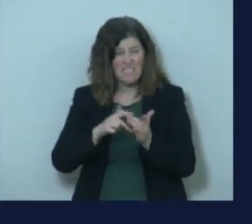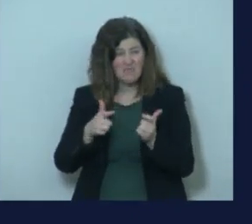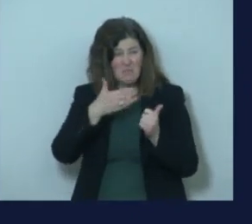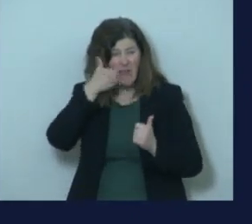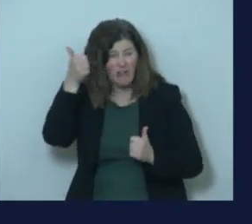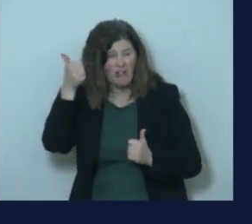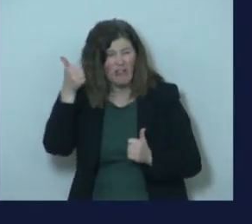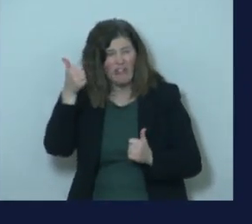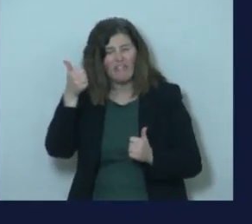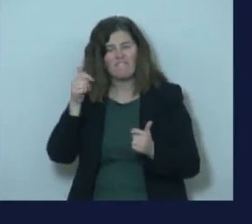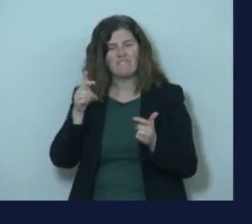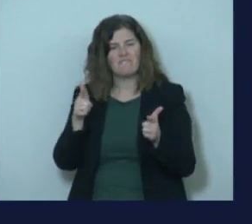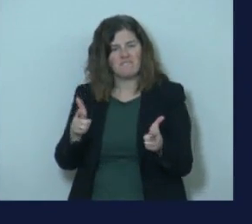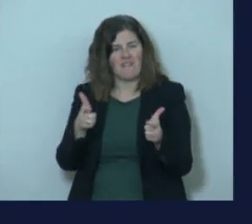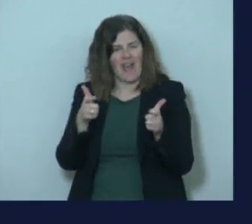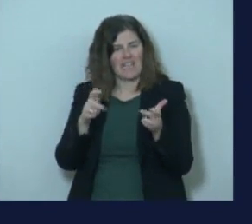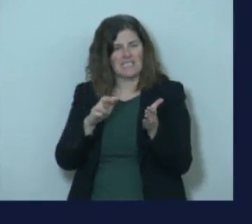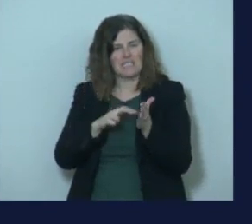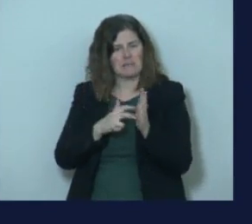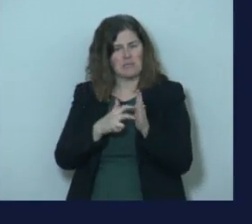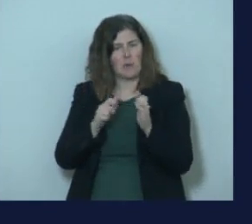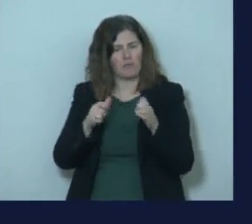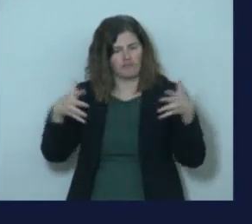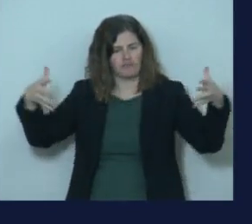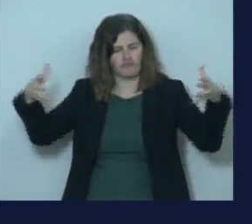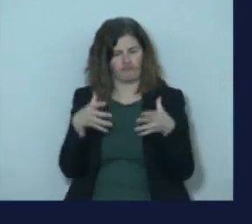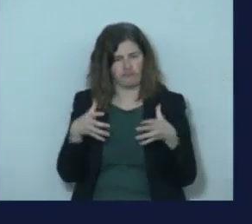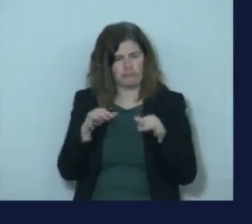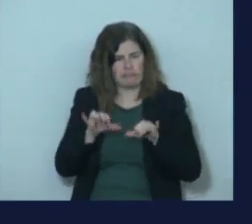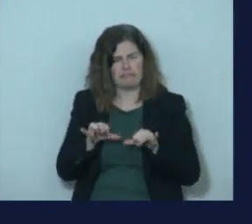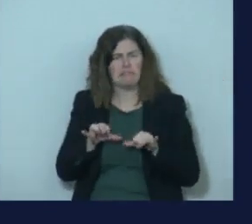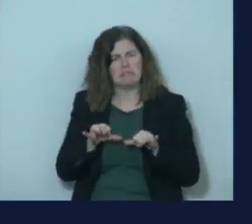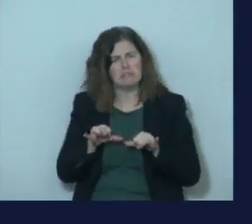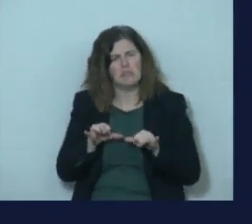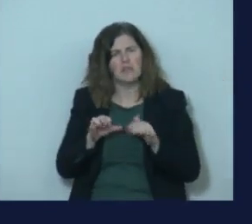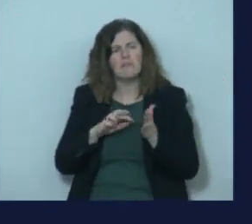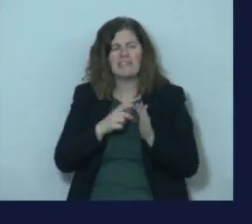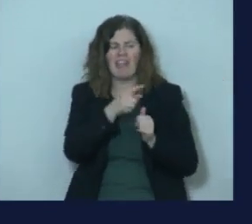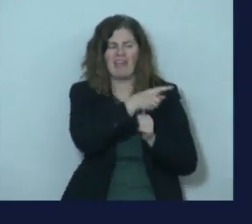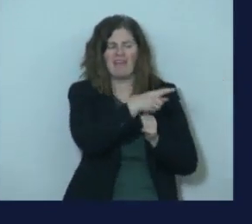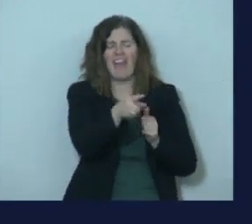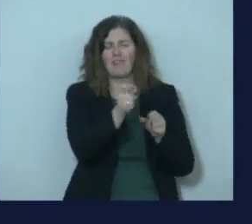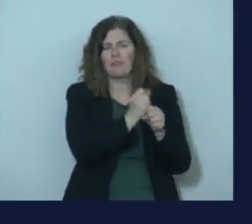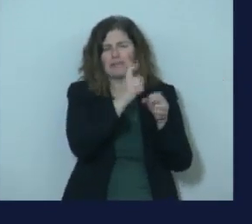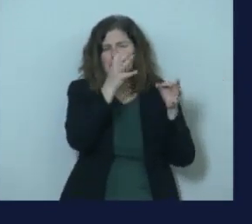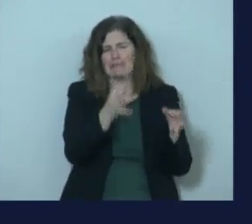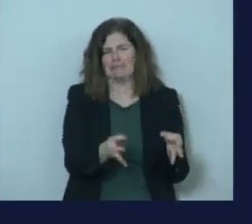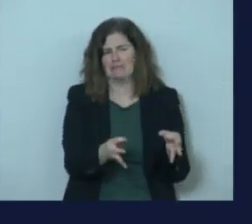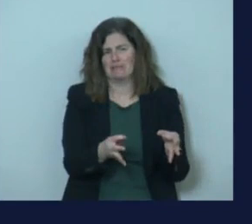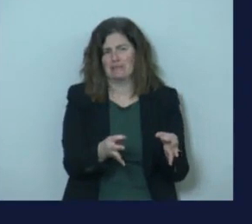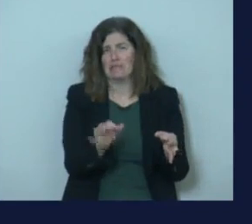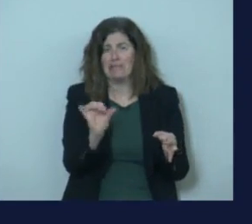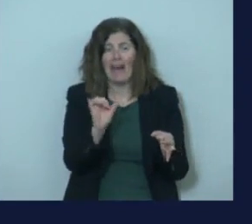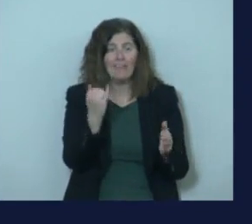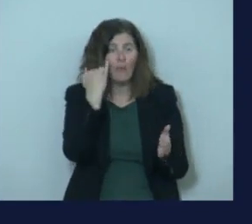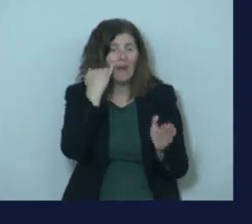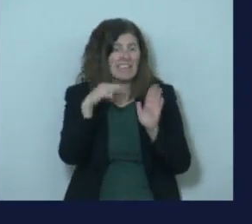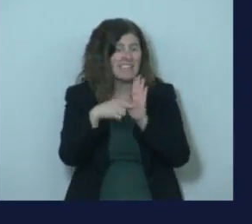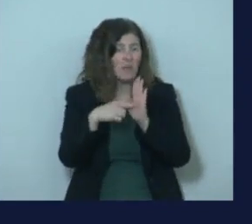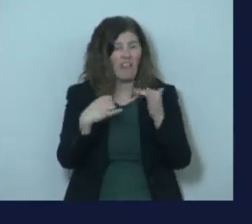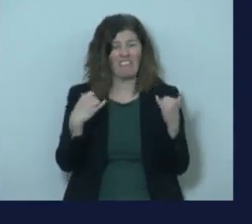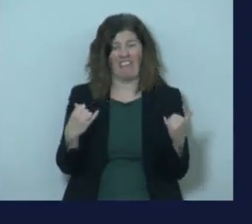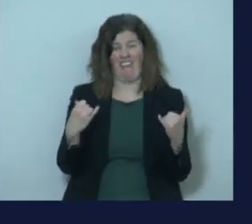JUST BECAUSE ANOTHER STATE IS REOPENING FASTER, IT IS NOT AN INDICATION THAT ASTERISK BETTER.